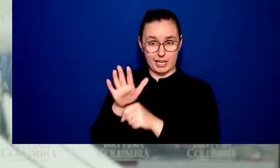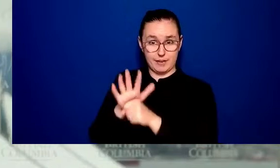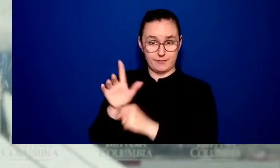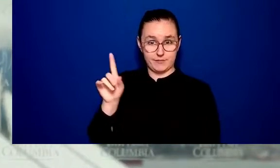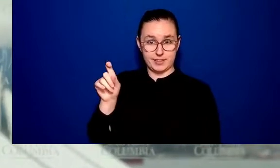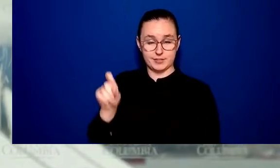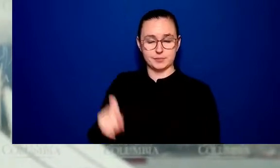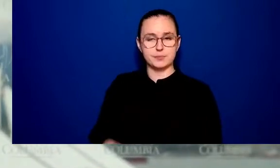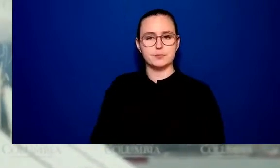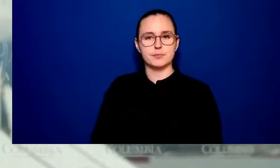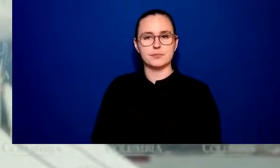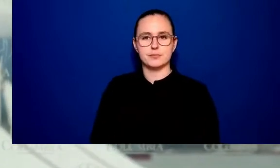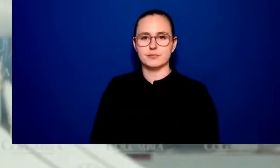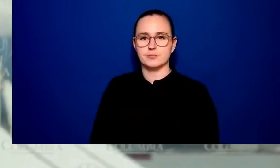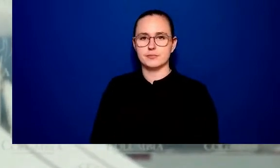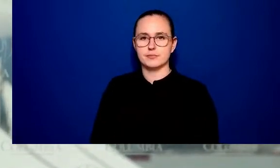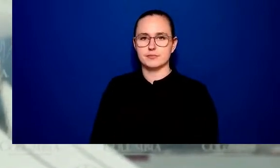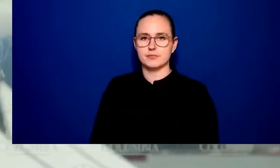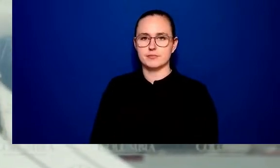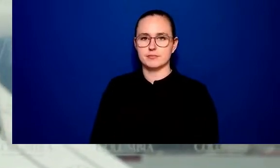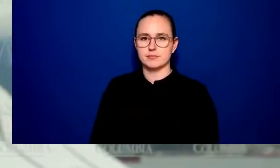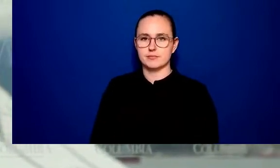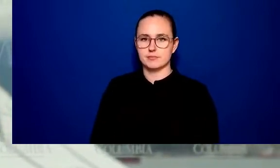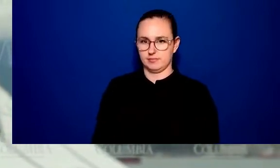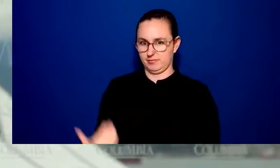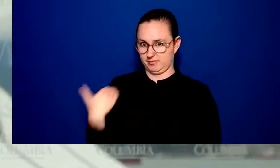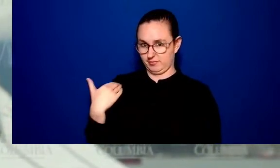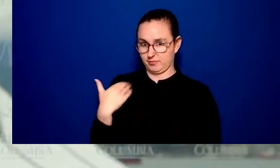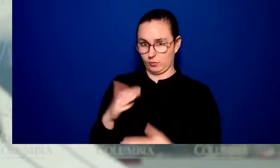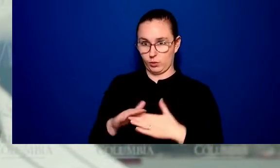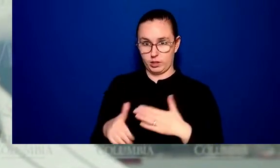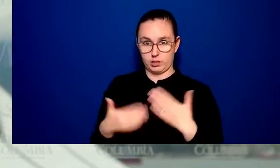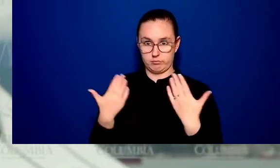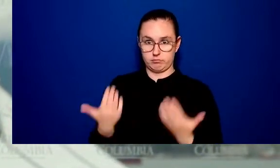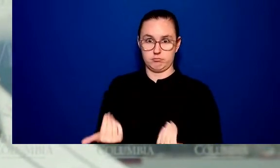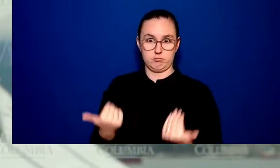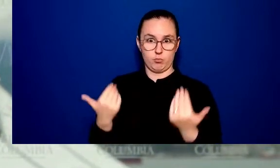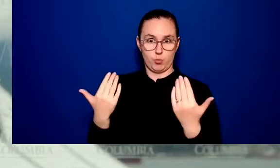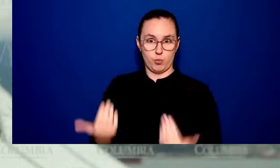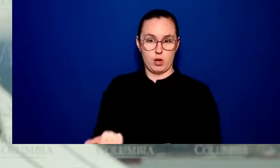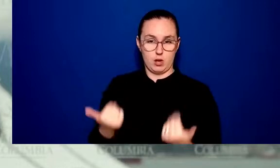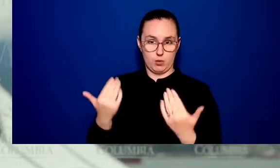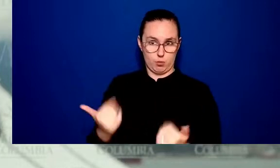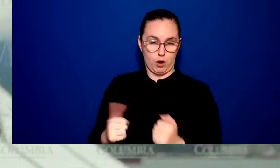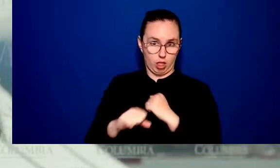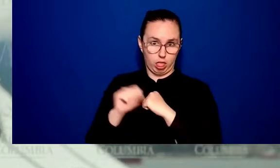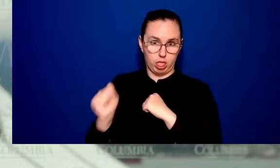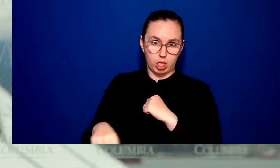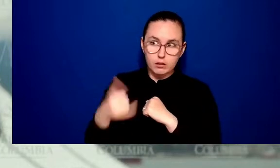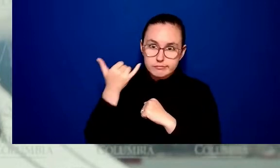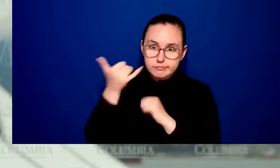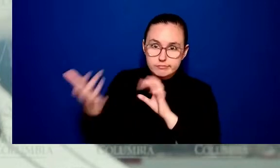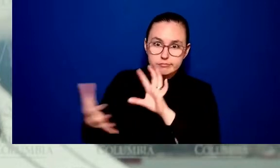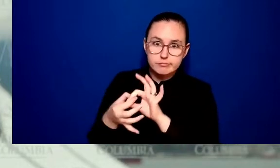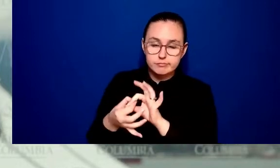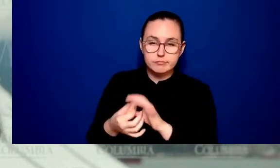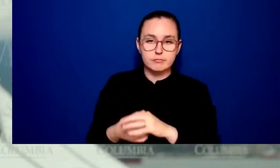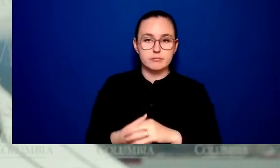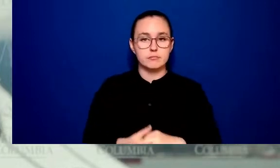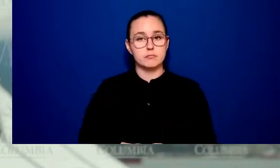the weekend. I believe so and